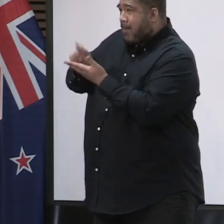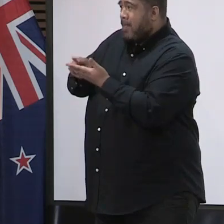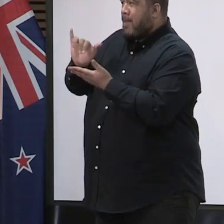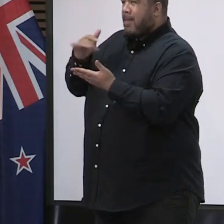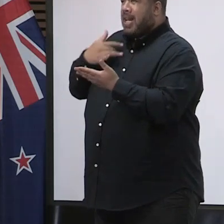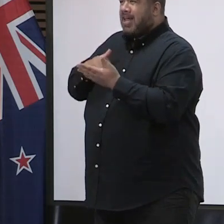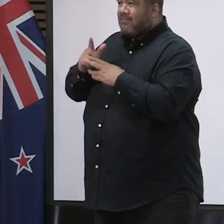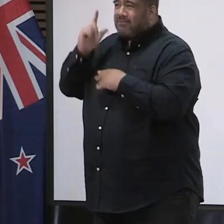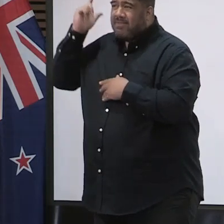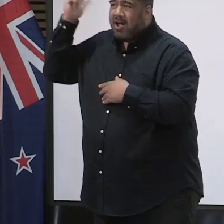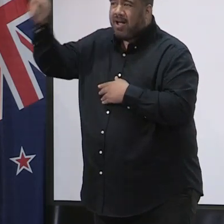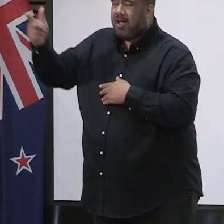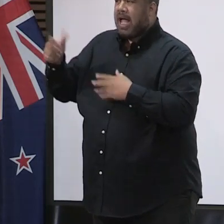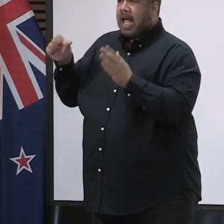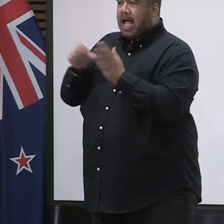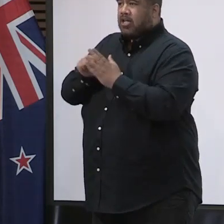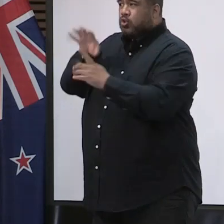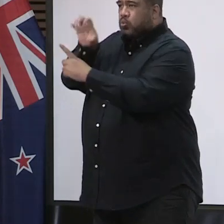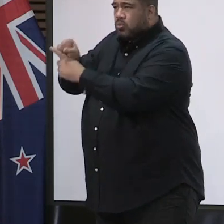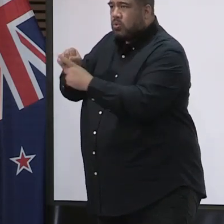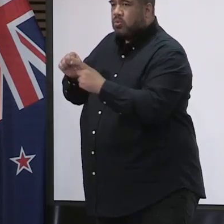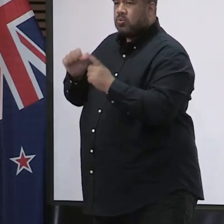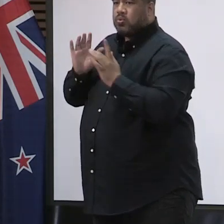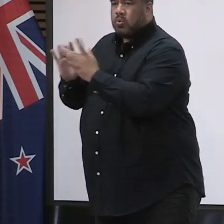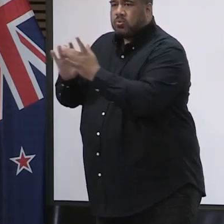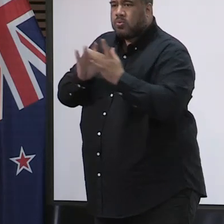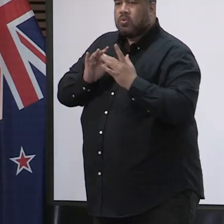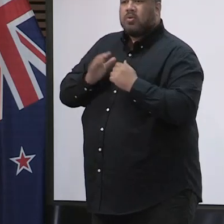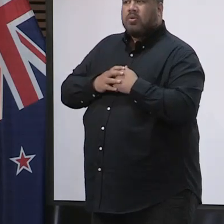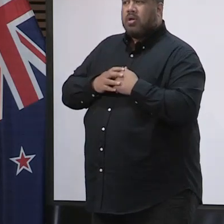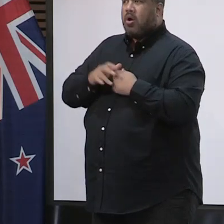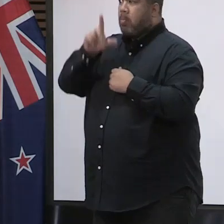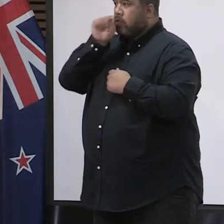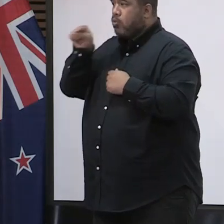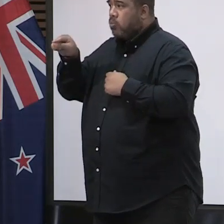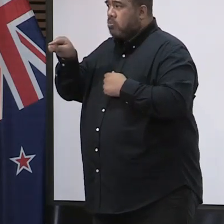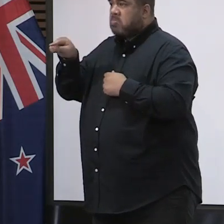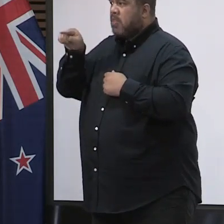Are you worried the app won't be picked up enough by vulnerable